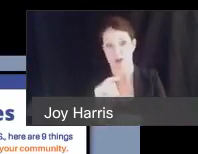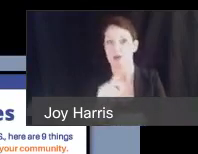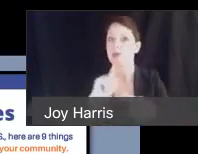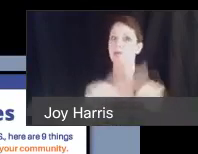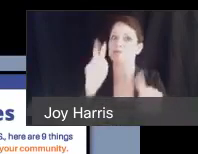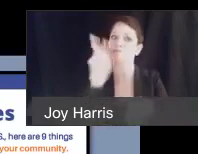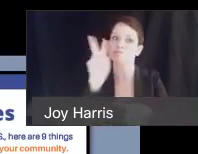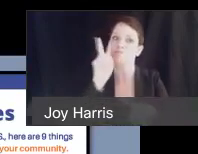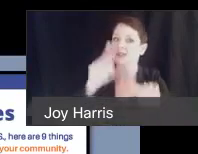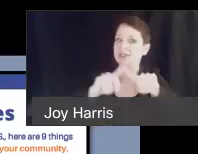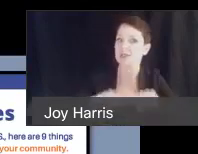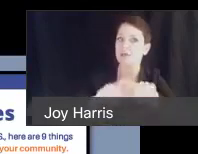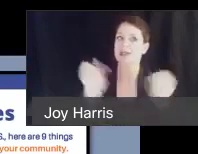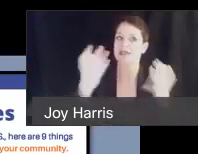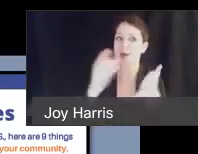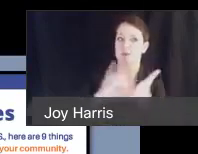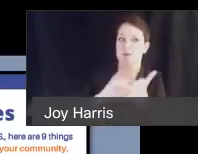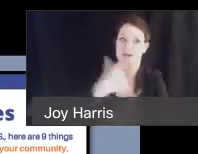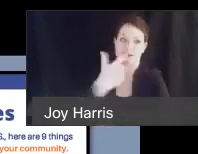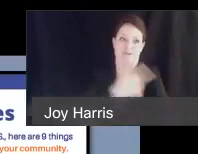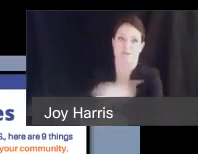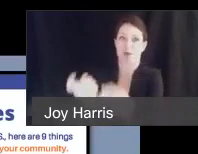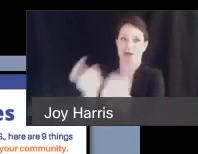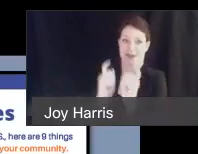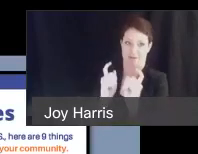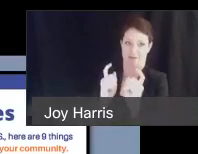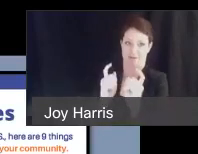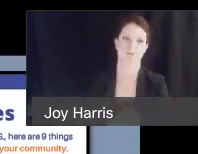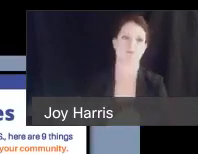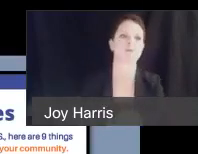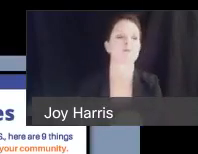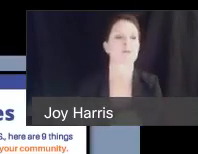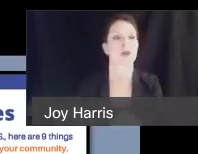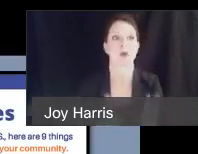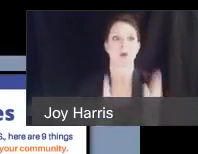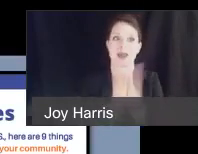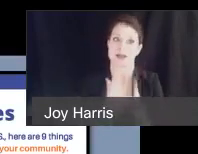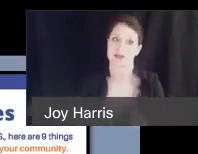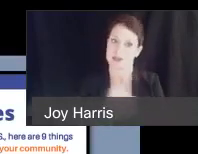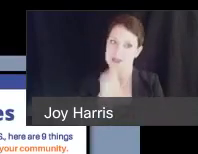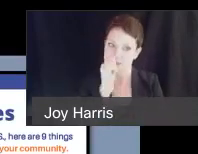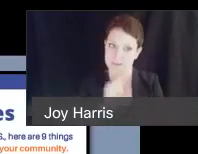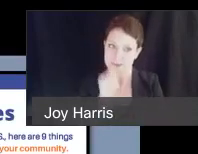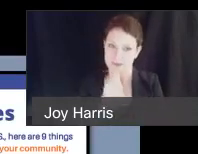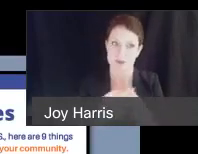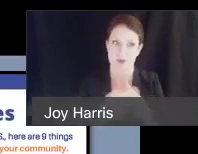how much vaccine we receive. We ask that everyone have patience as we start this initial rollout